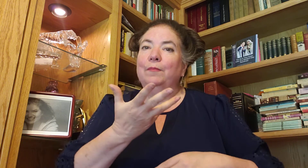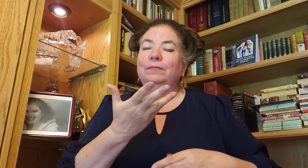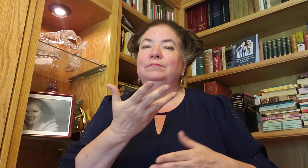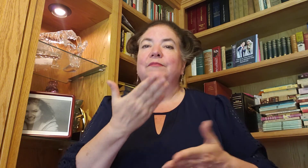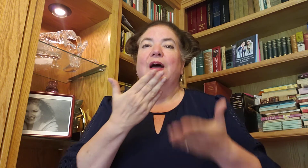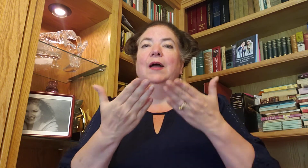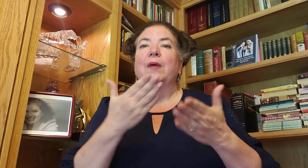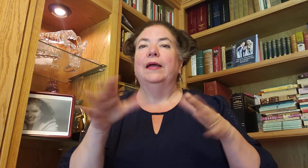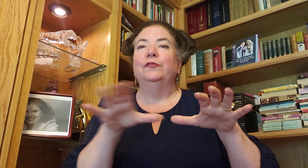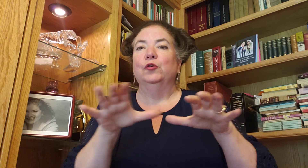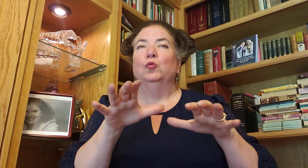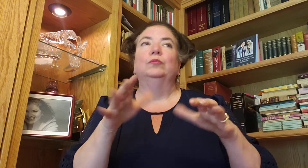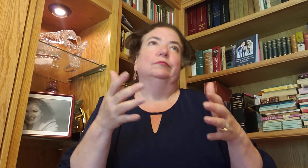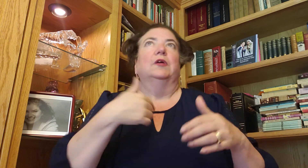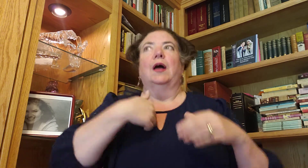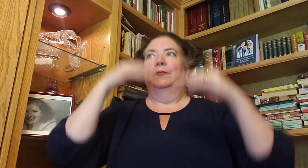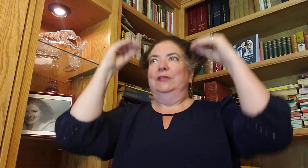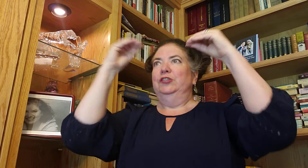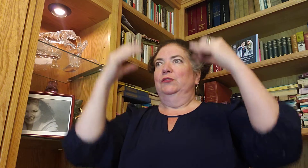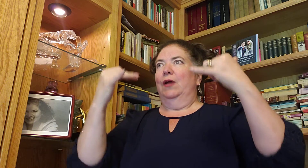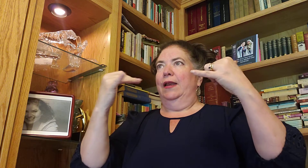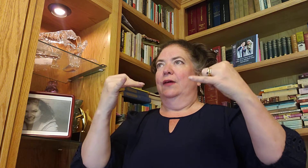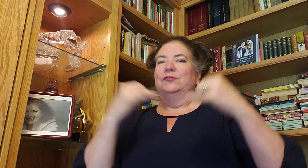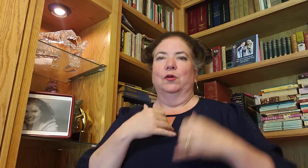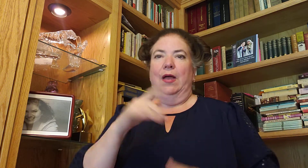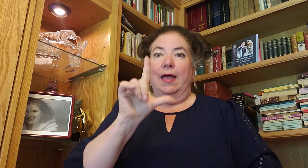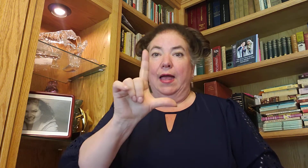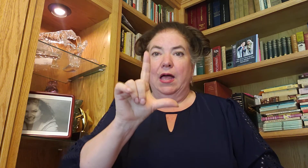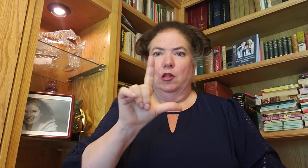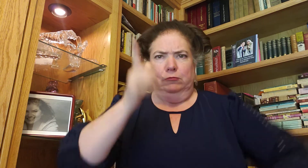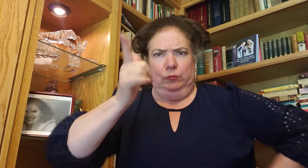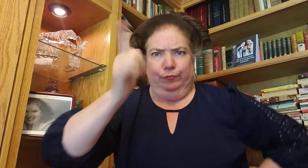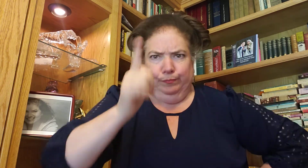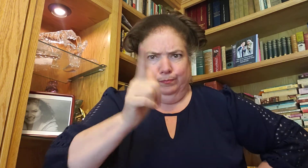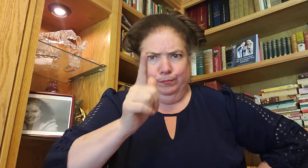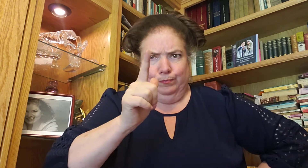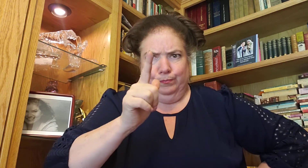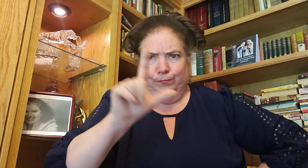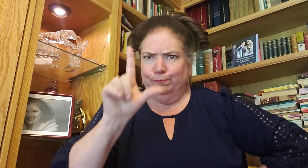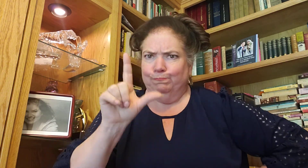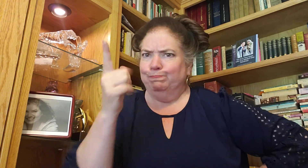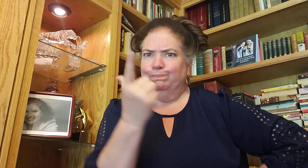I might do... I'm teaching right now, so "L"